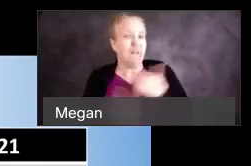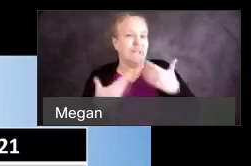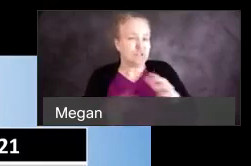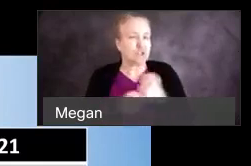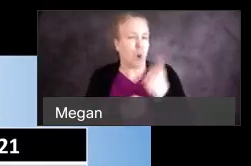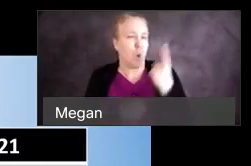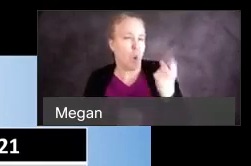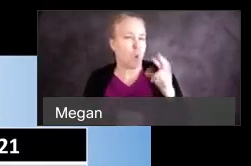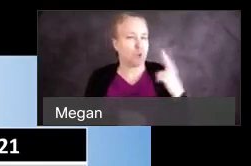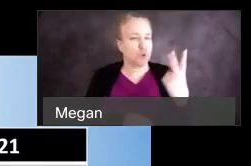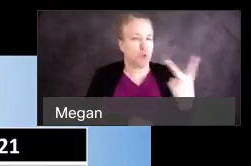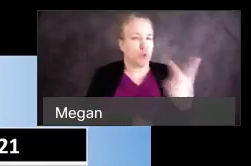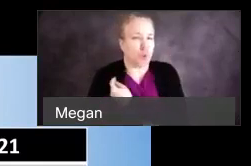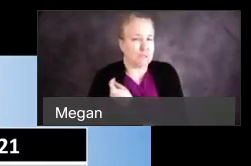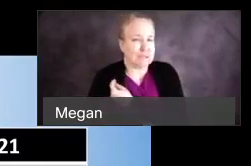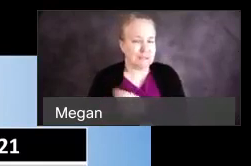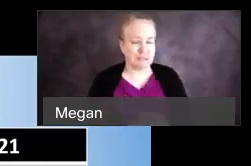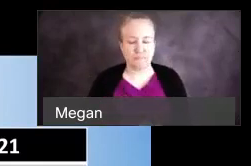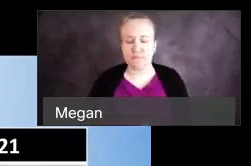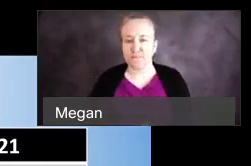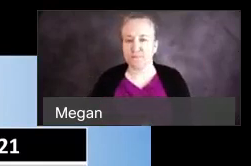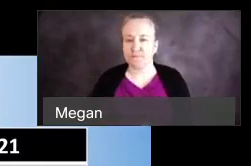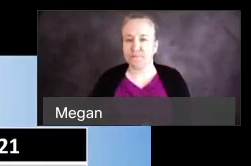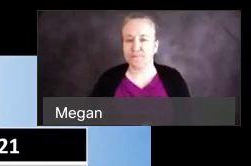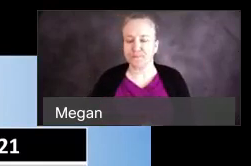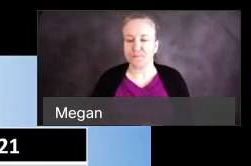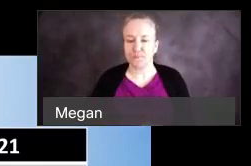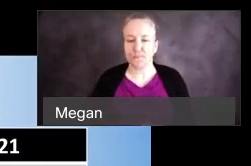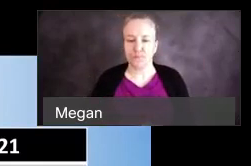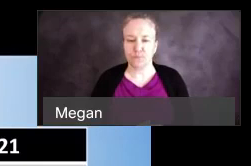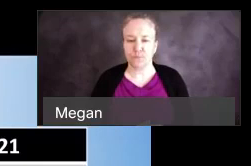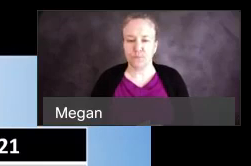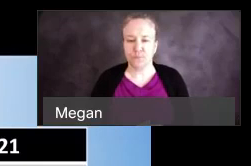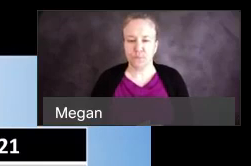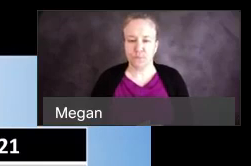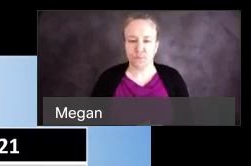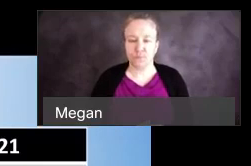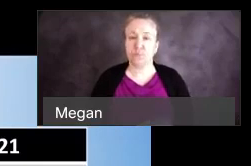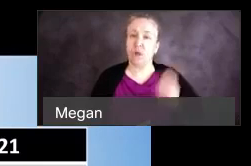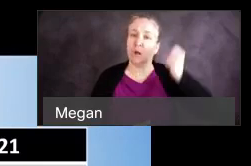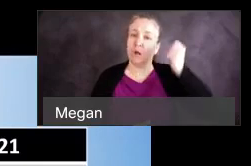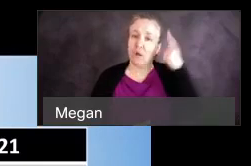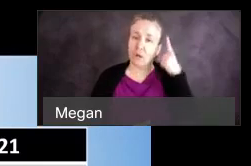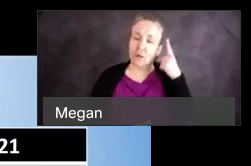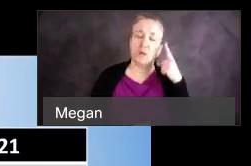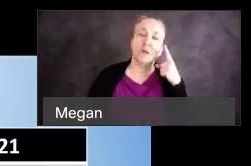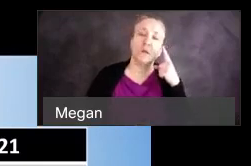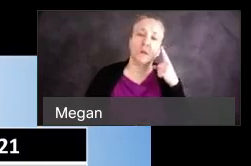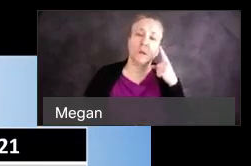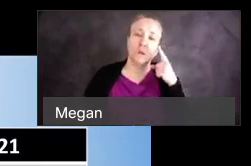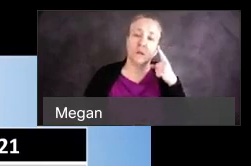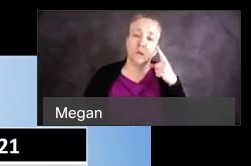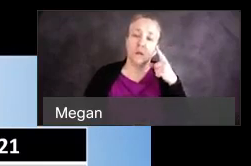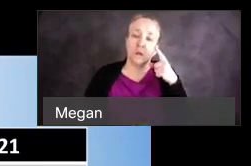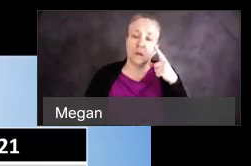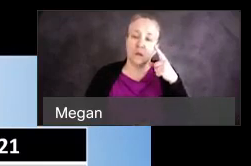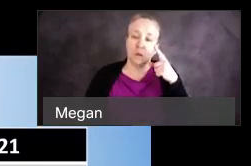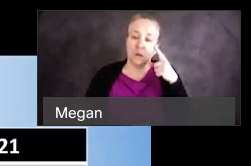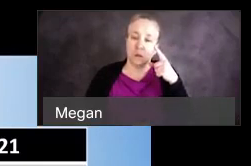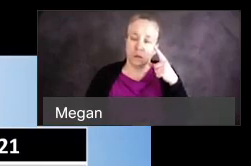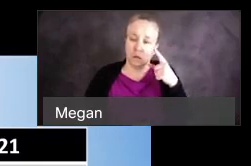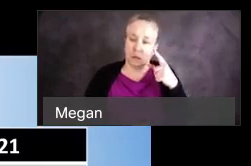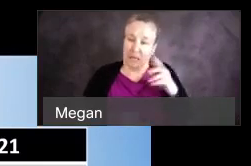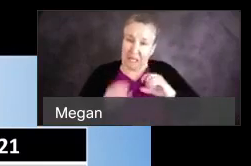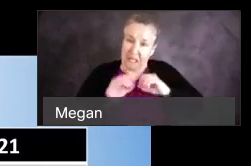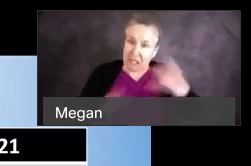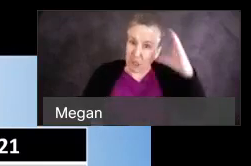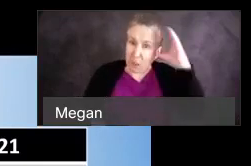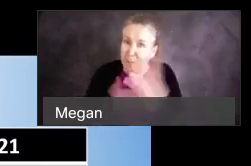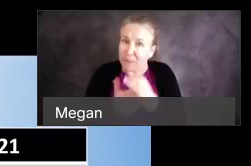both doses. We continue to be challenged by not having a clear picture of who we are vaccinating